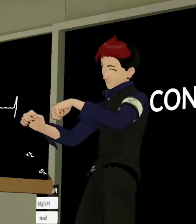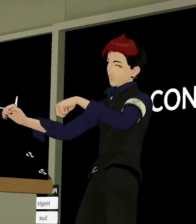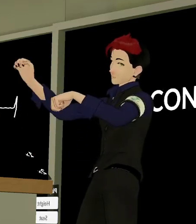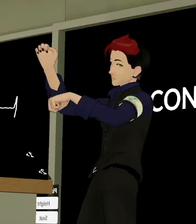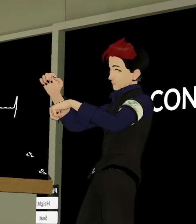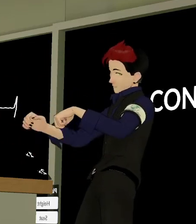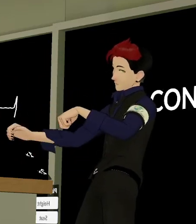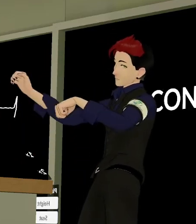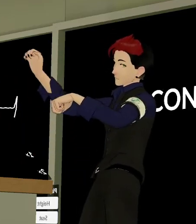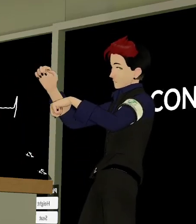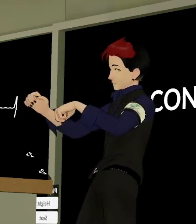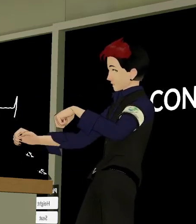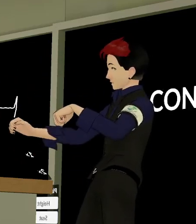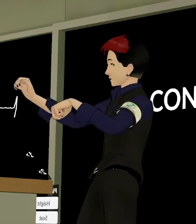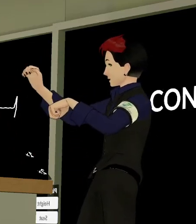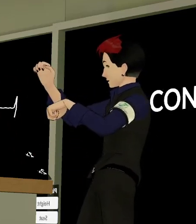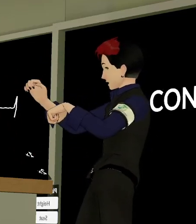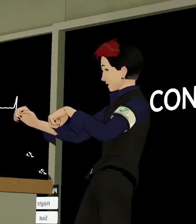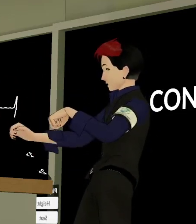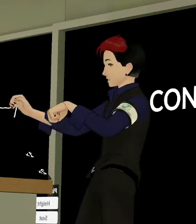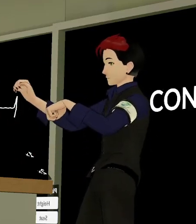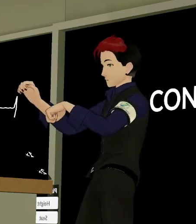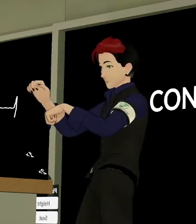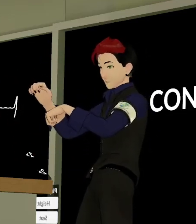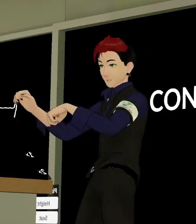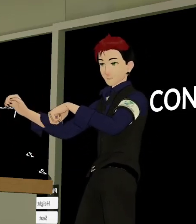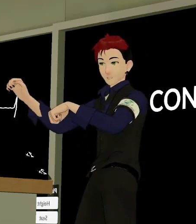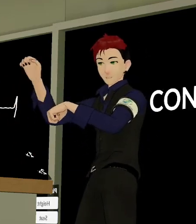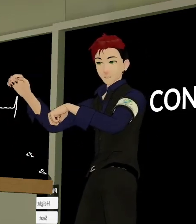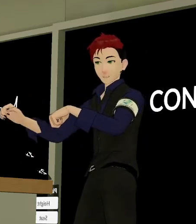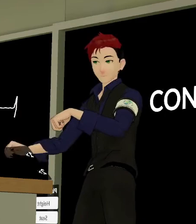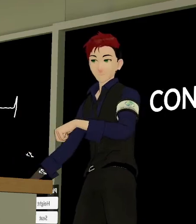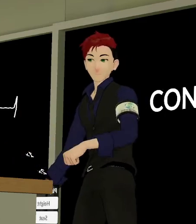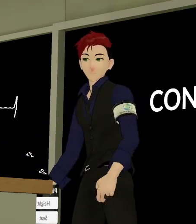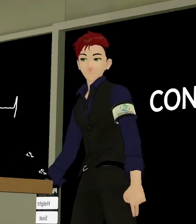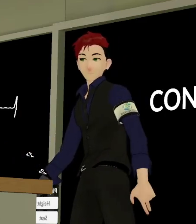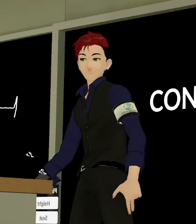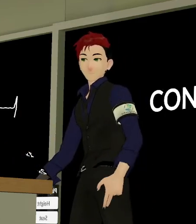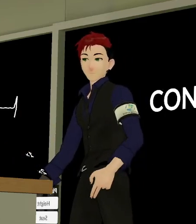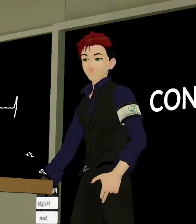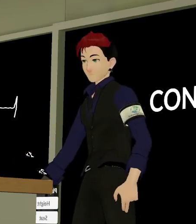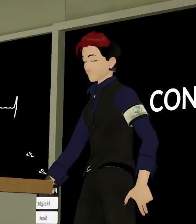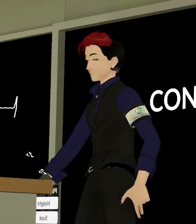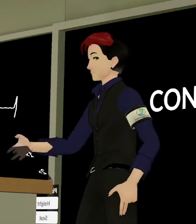working and working and working and working and working and working